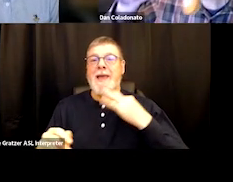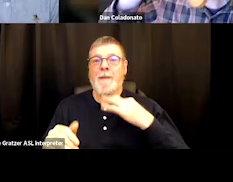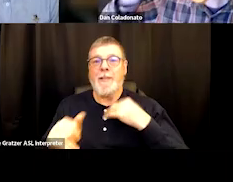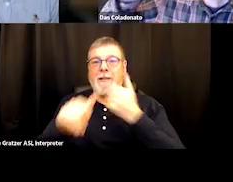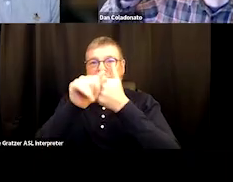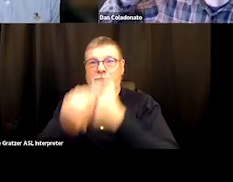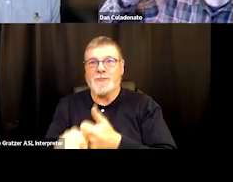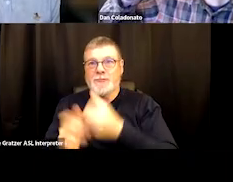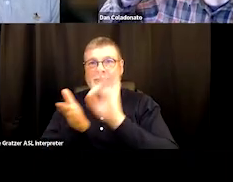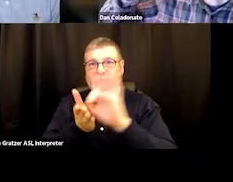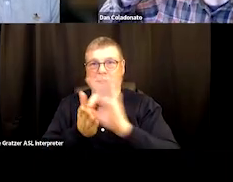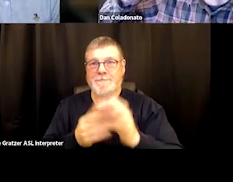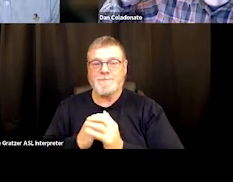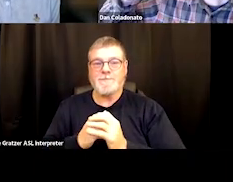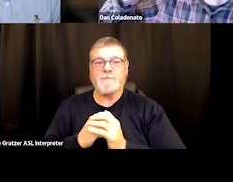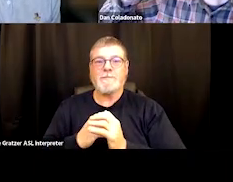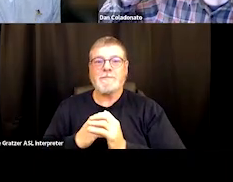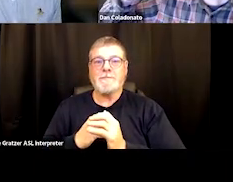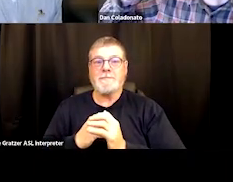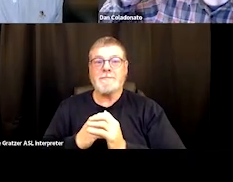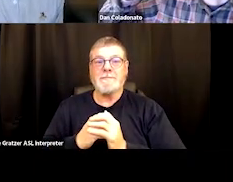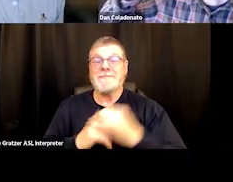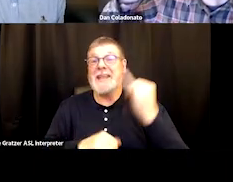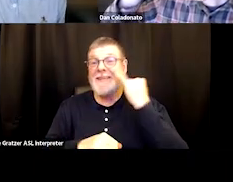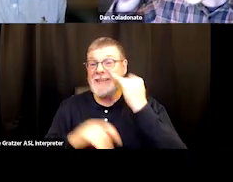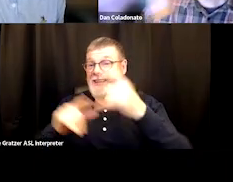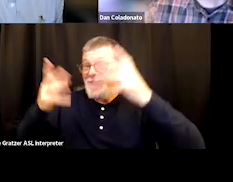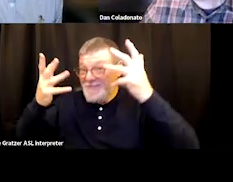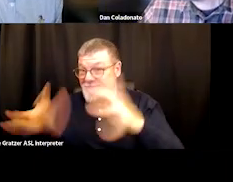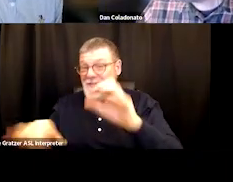So you did the work, you submitted an application.